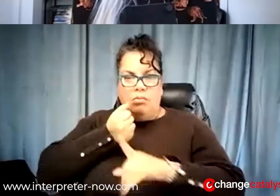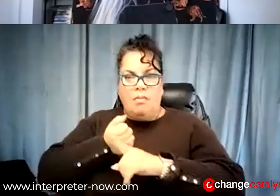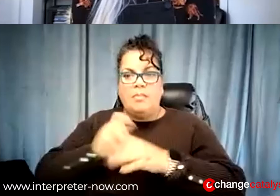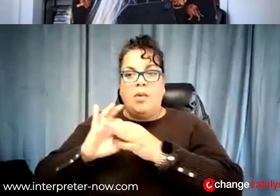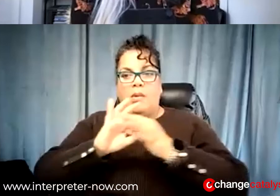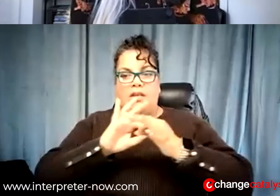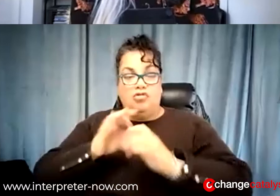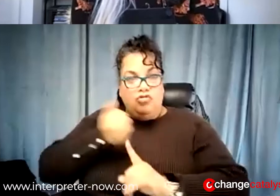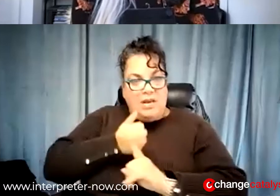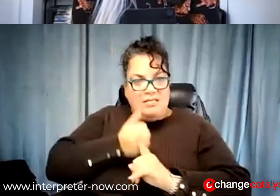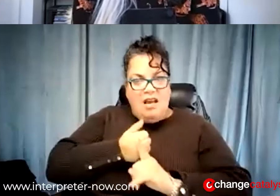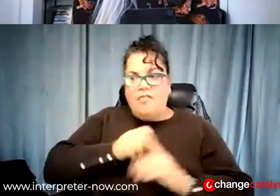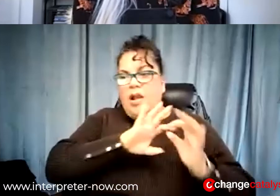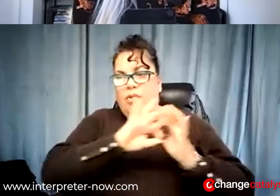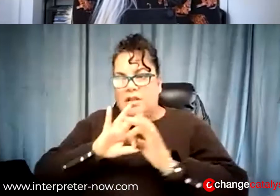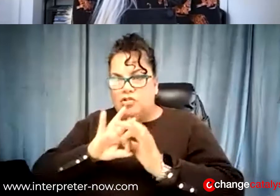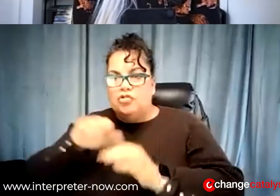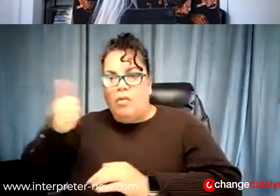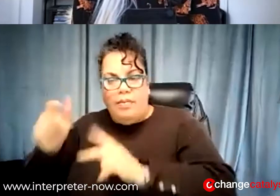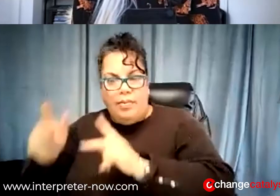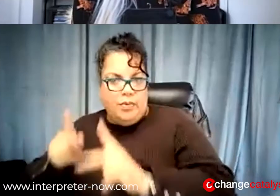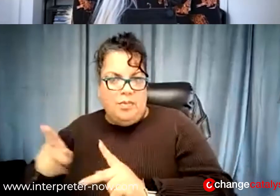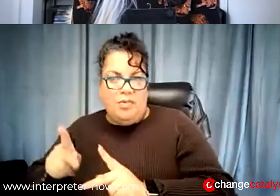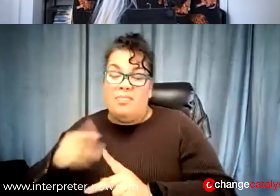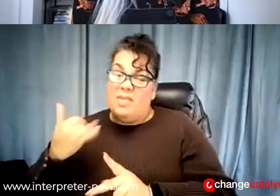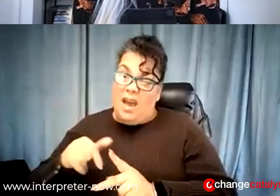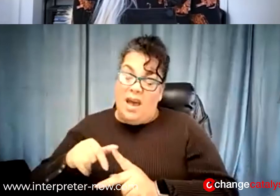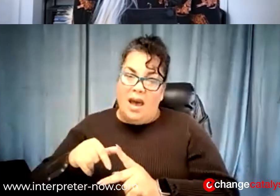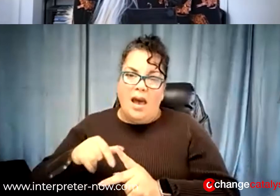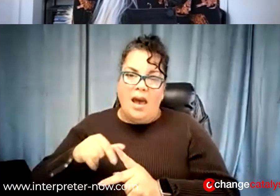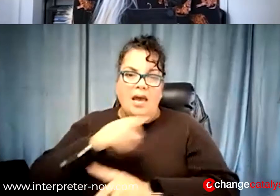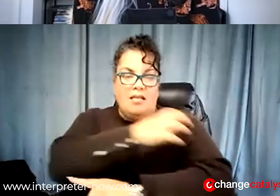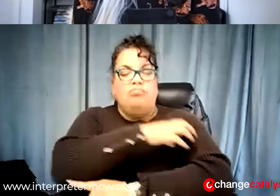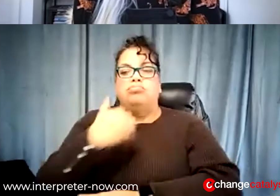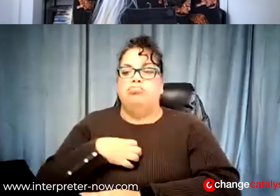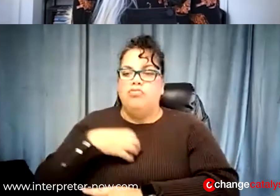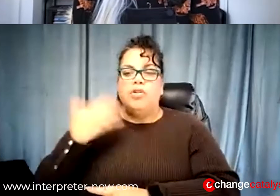I think that that's a truly unstoppable force that if we catalyze and mobilize it all together,